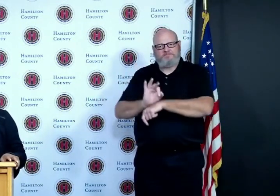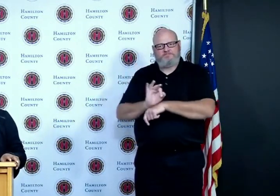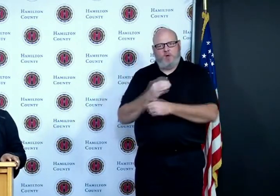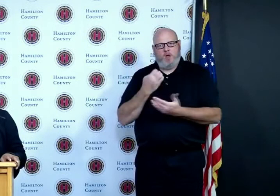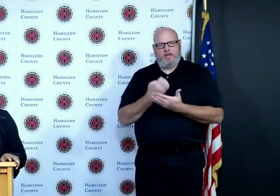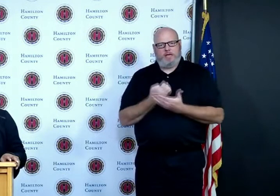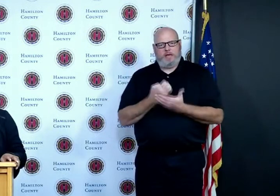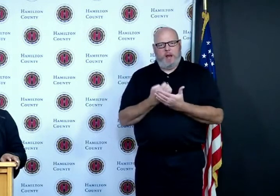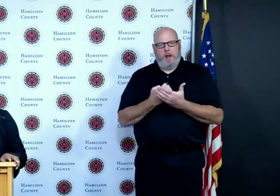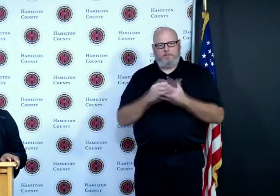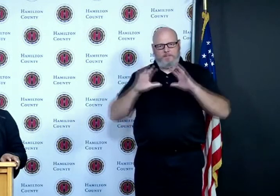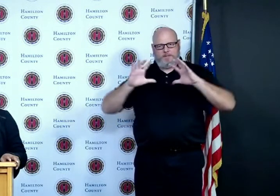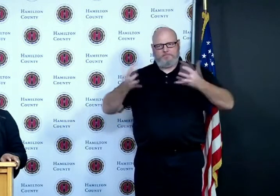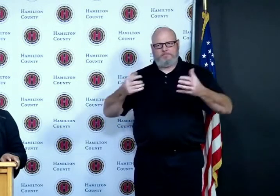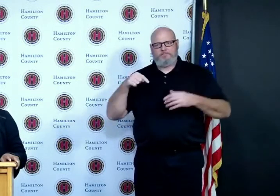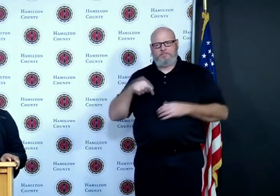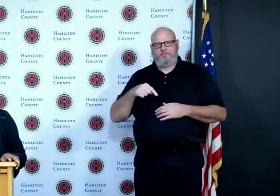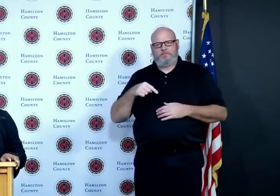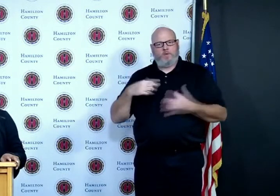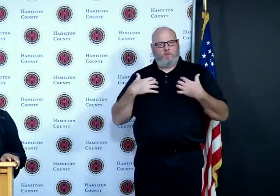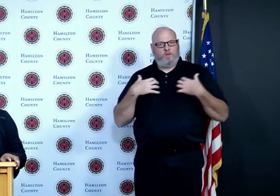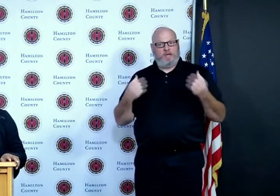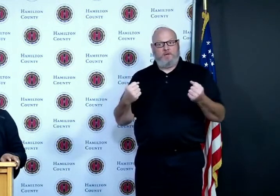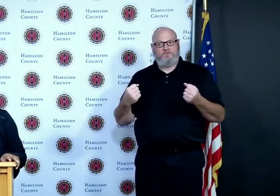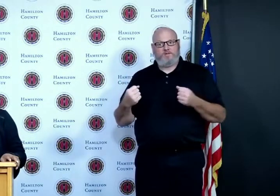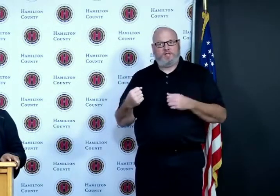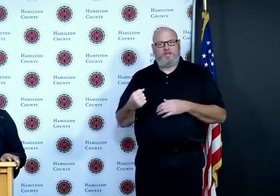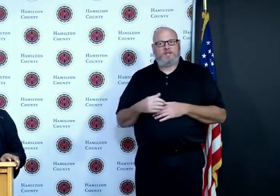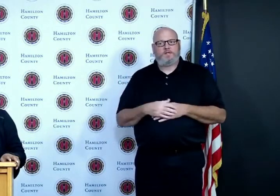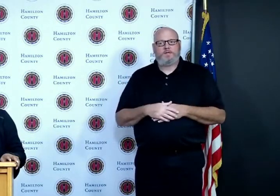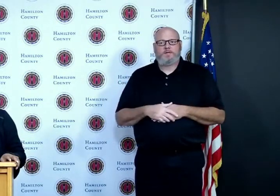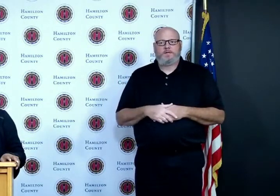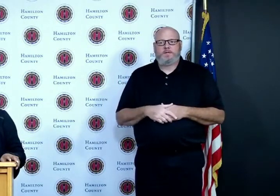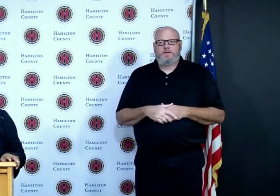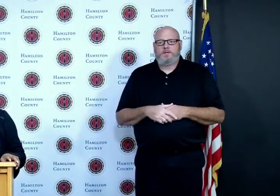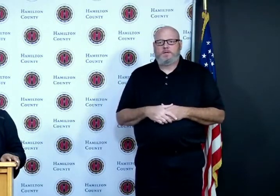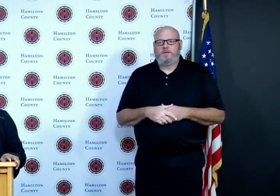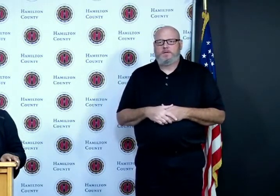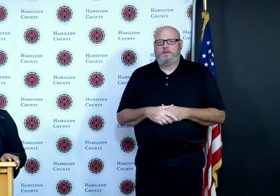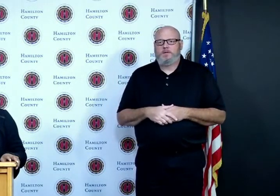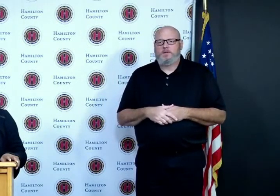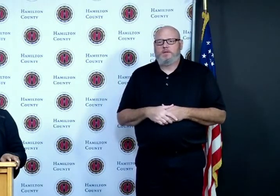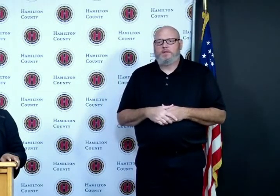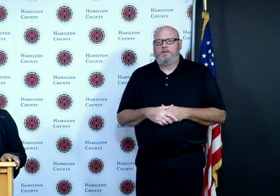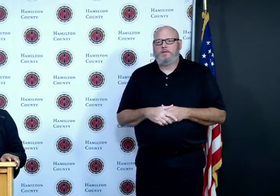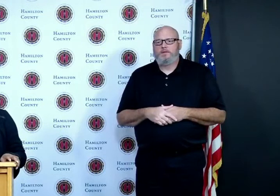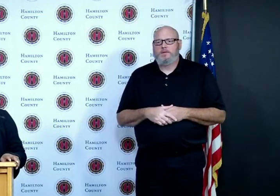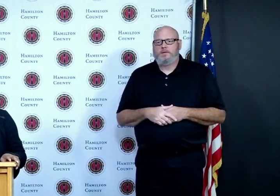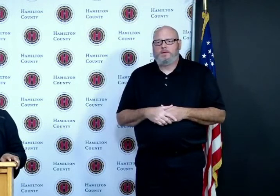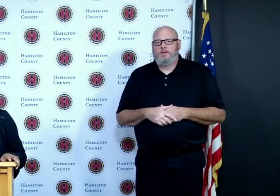economic part of dealing with Covid so that's the area that we're focused on so when Holly comes up